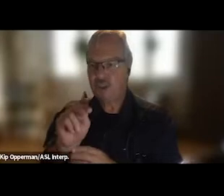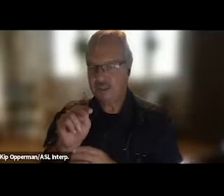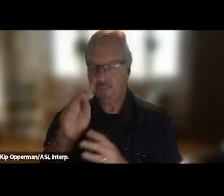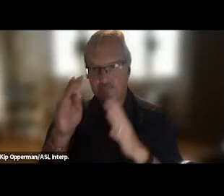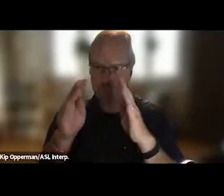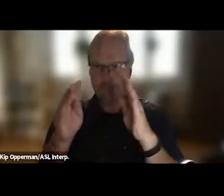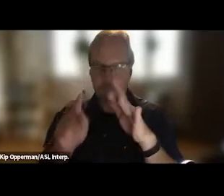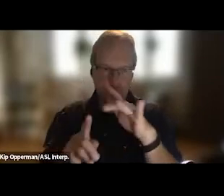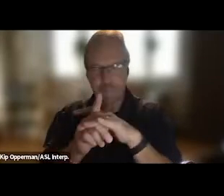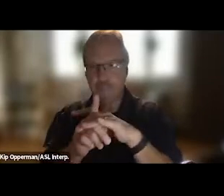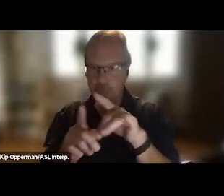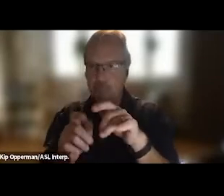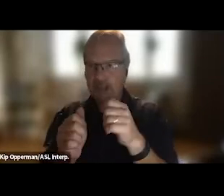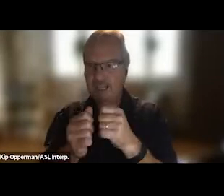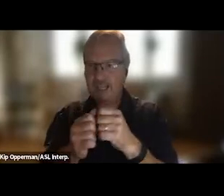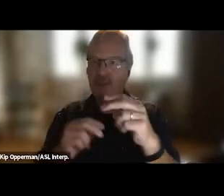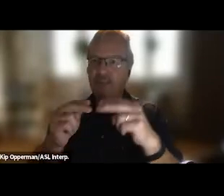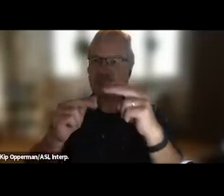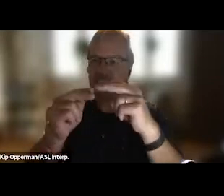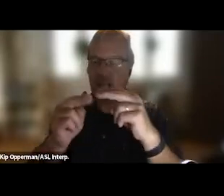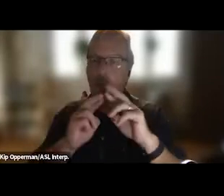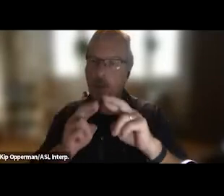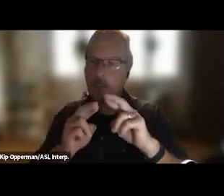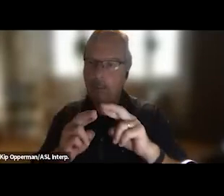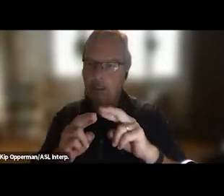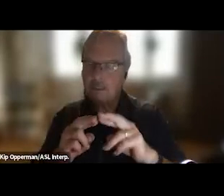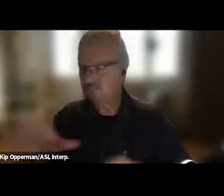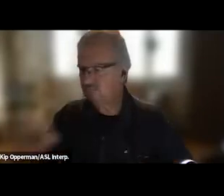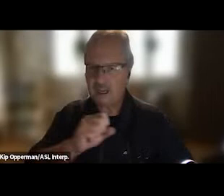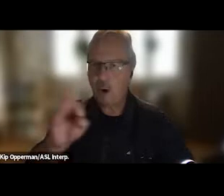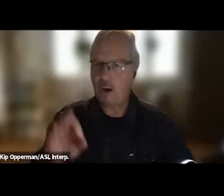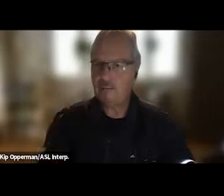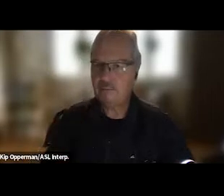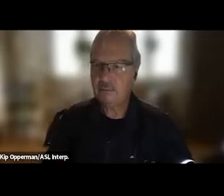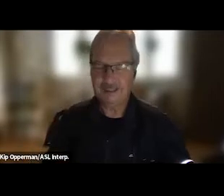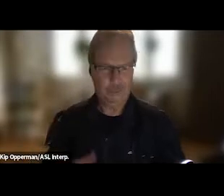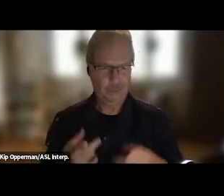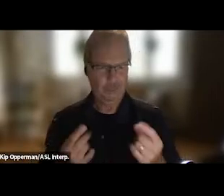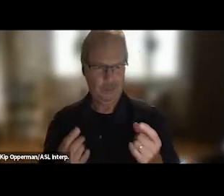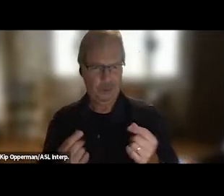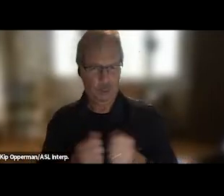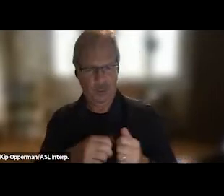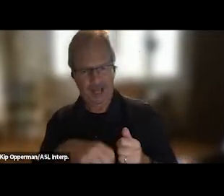the initial sort of response was just take them off. And you're like, well, what do we do with anybody else